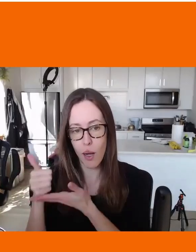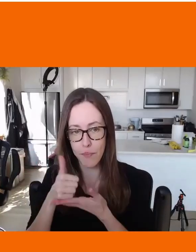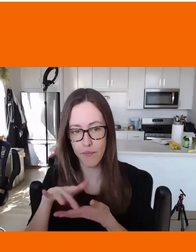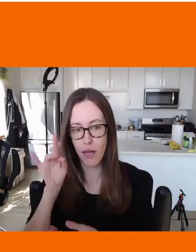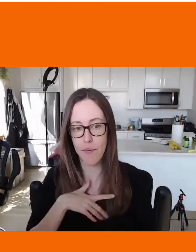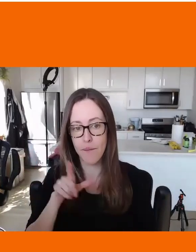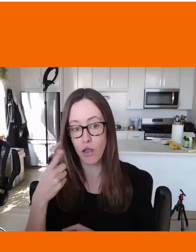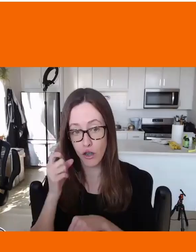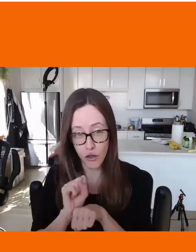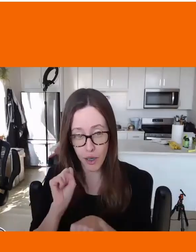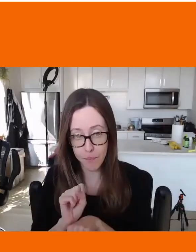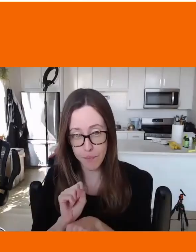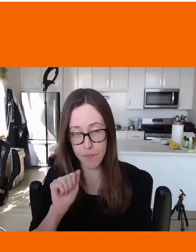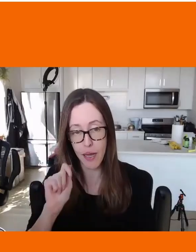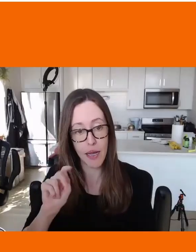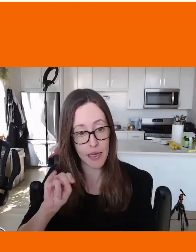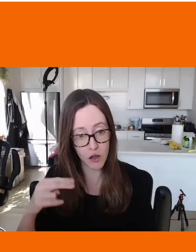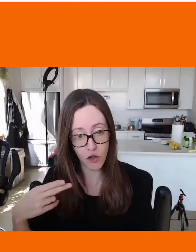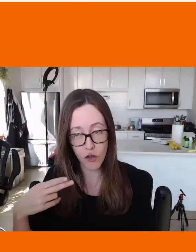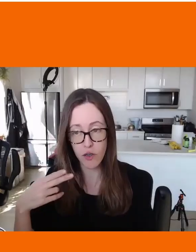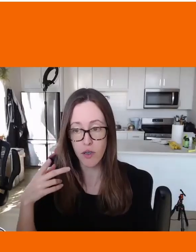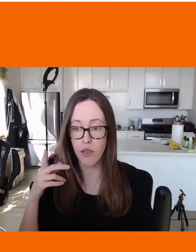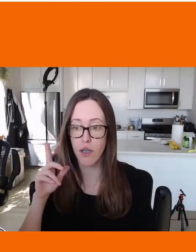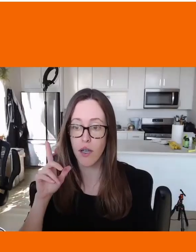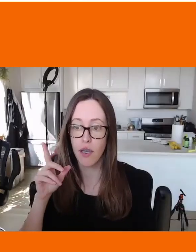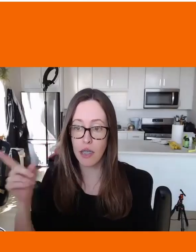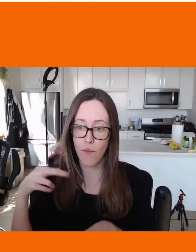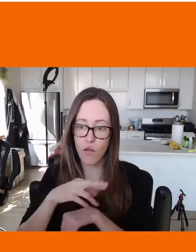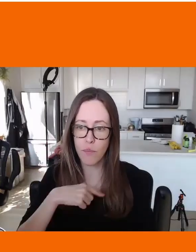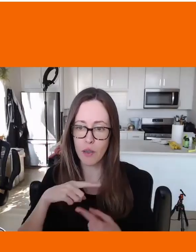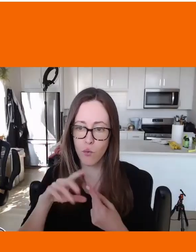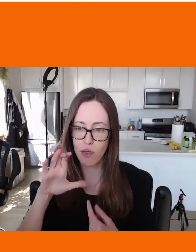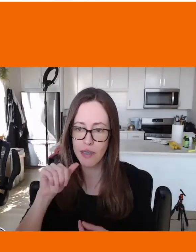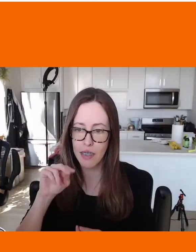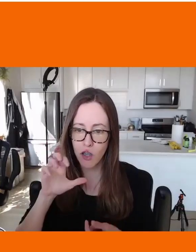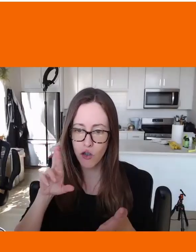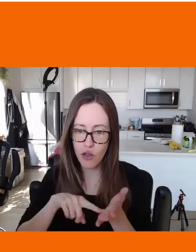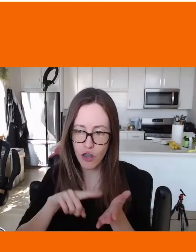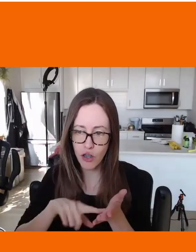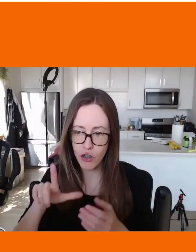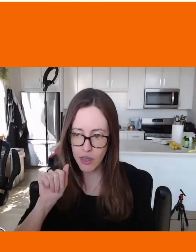After I graduated from Gallaudet, Dr. Braun also helped me find my first job at NIH. He referred me to the